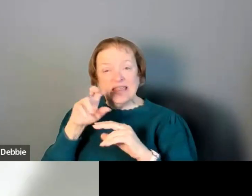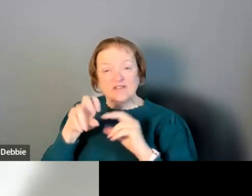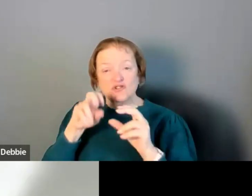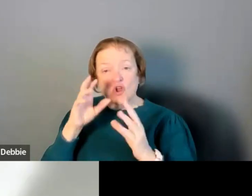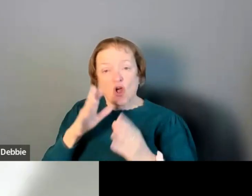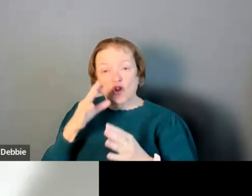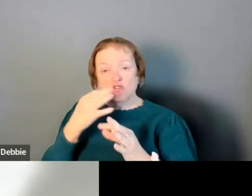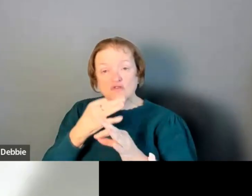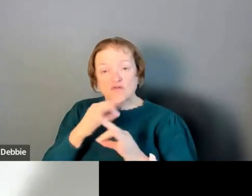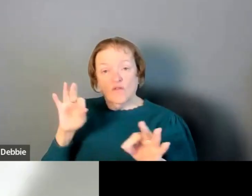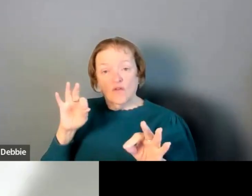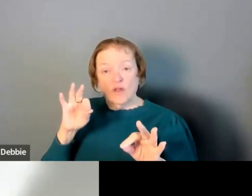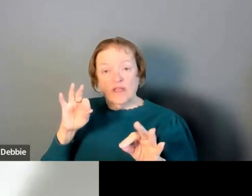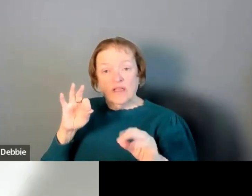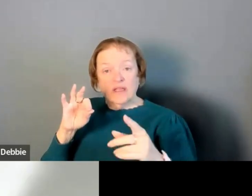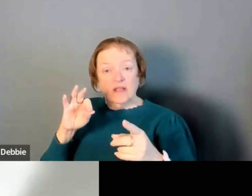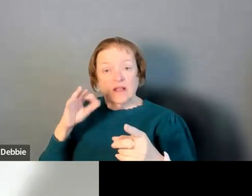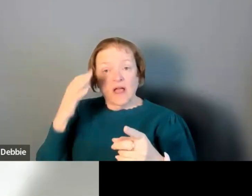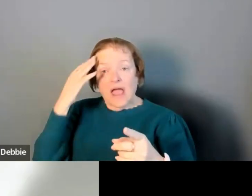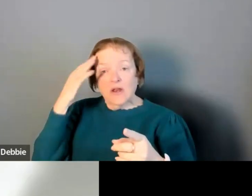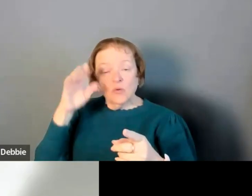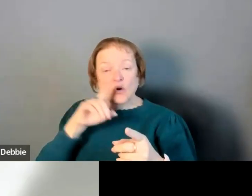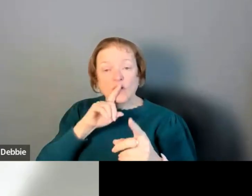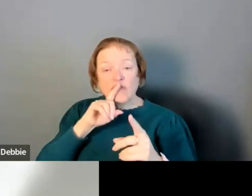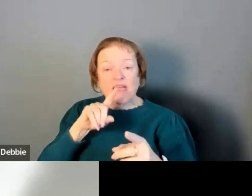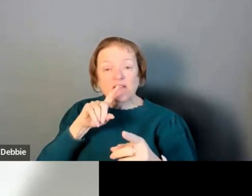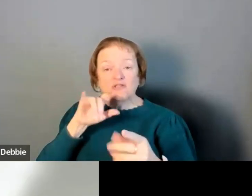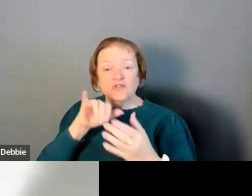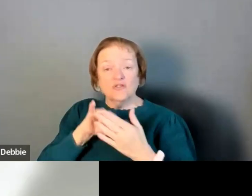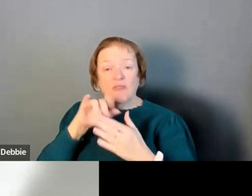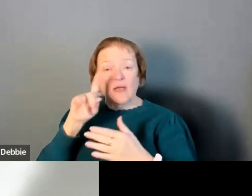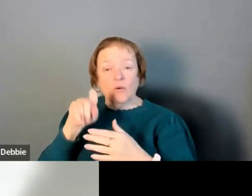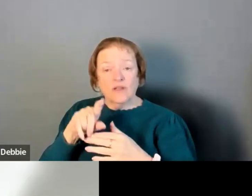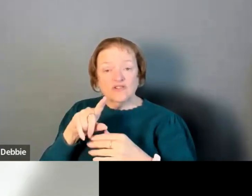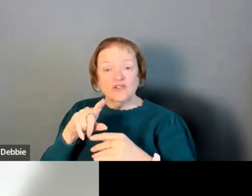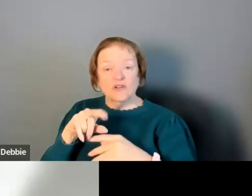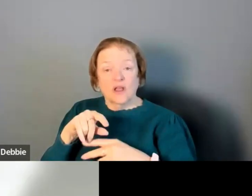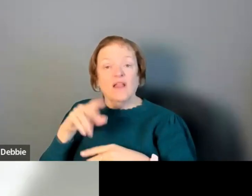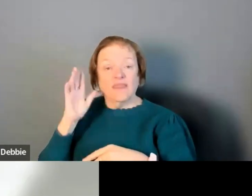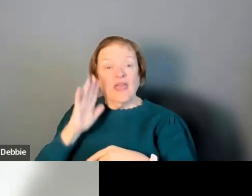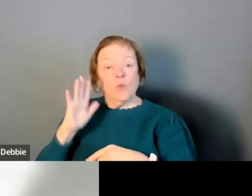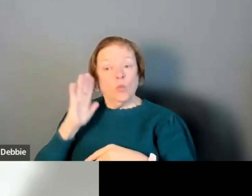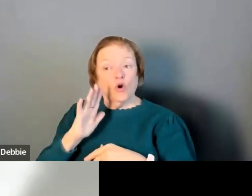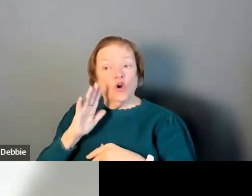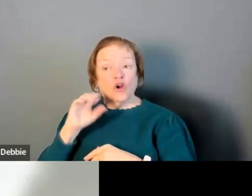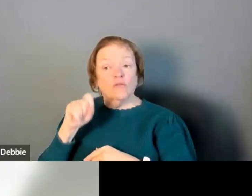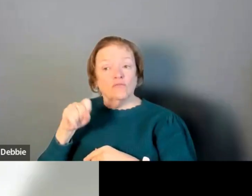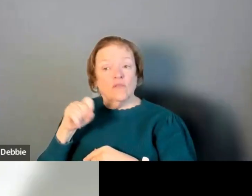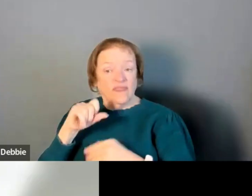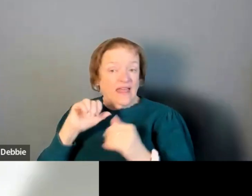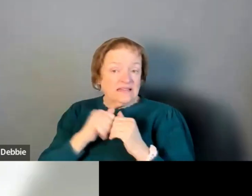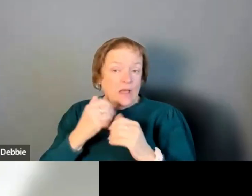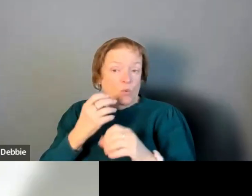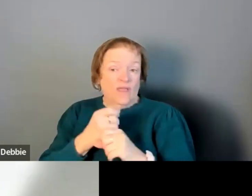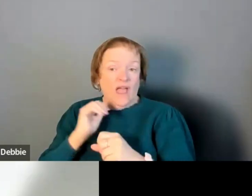Okay, so I do not know the answer to that question. They were. That is how we got ours, but we got ours about